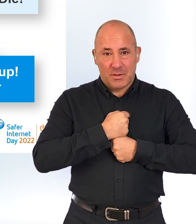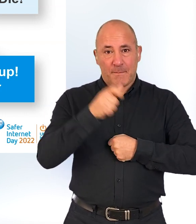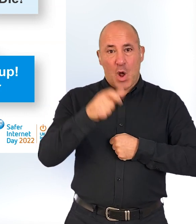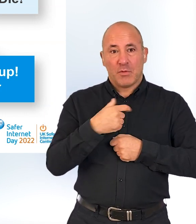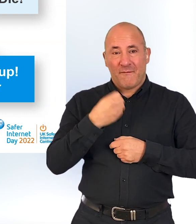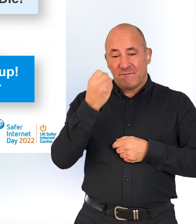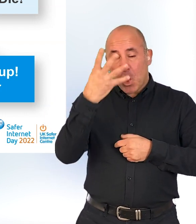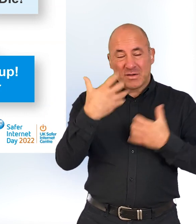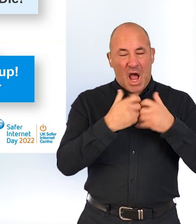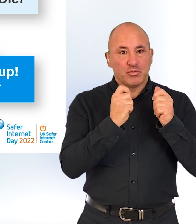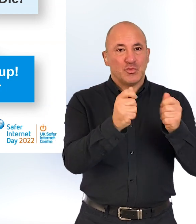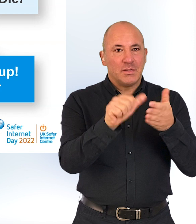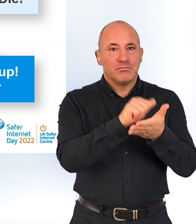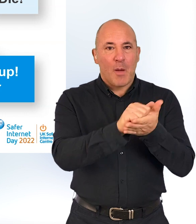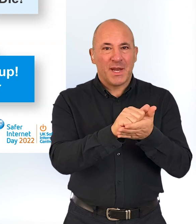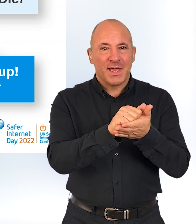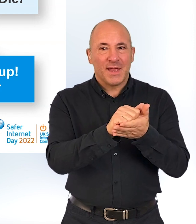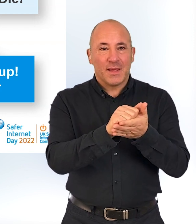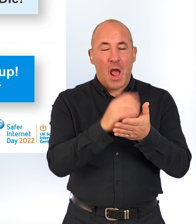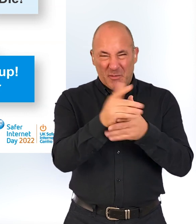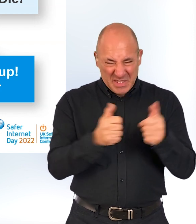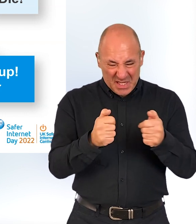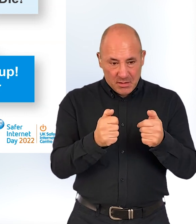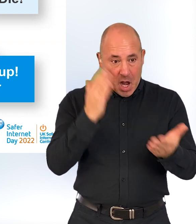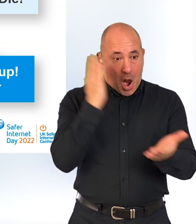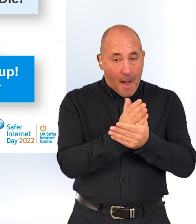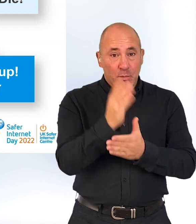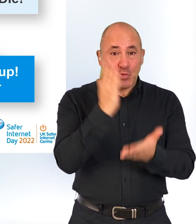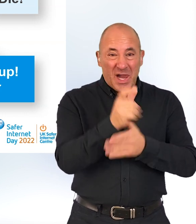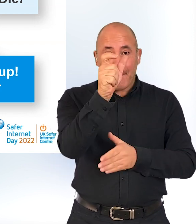people can forget how to treat others and that there is a person beyond that screen.